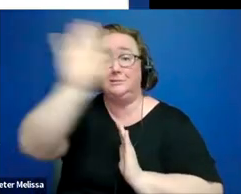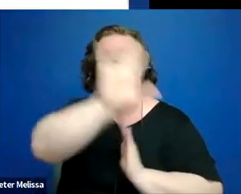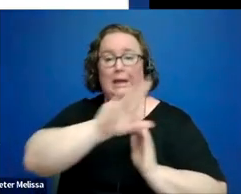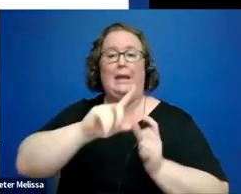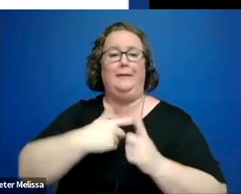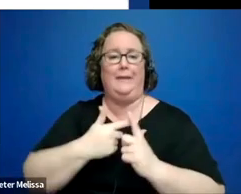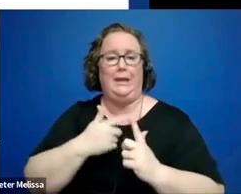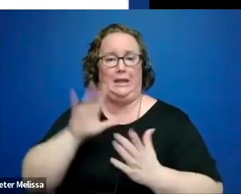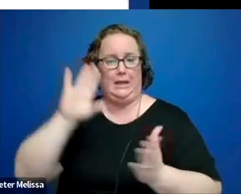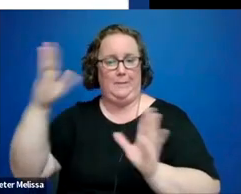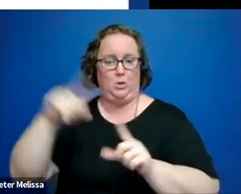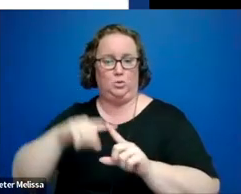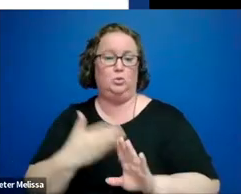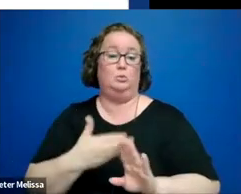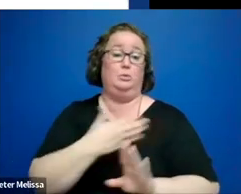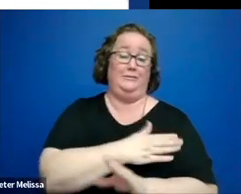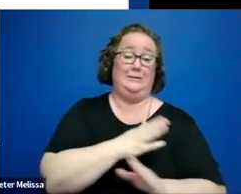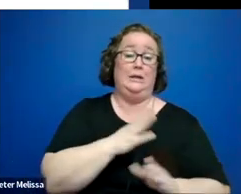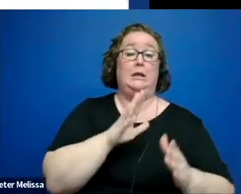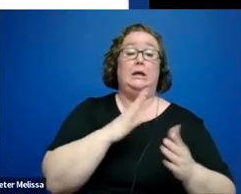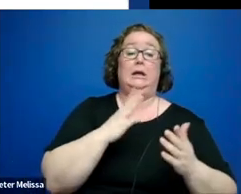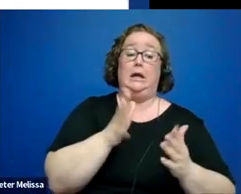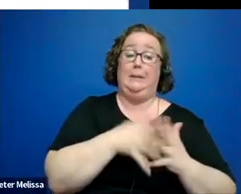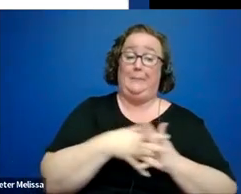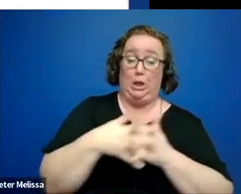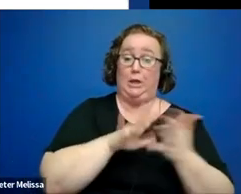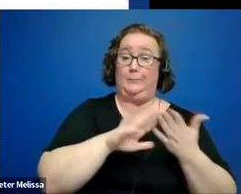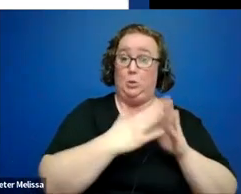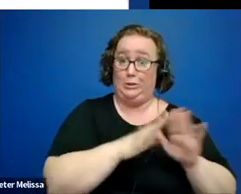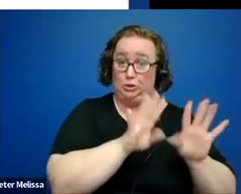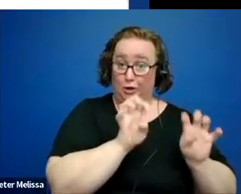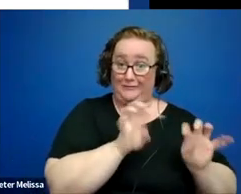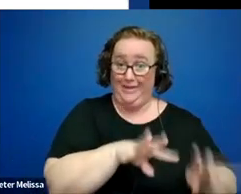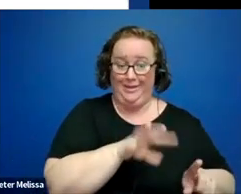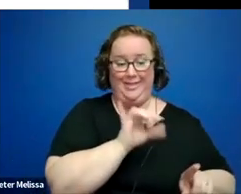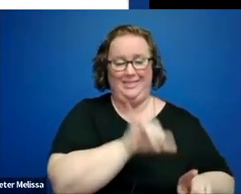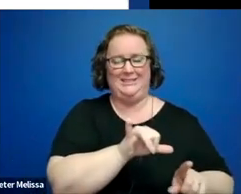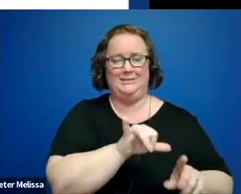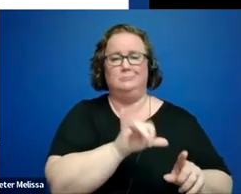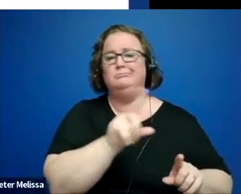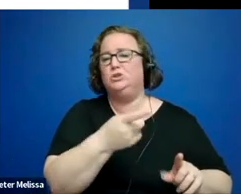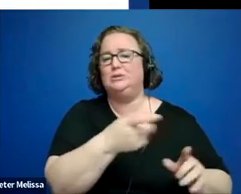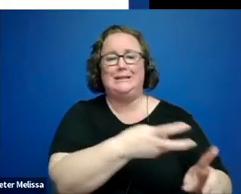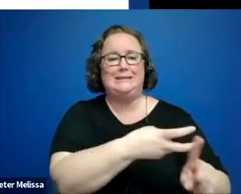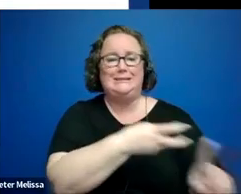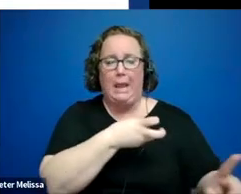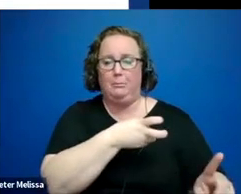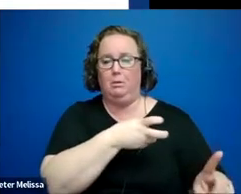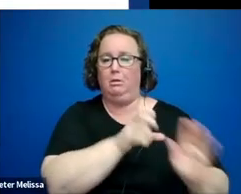to the American Community Survey, which is a sample of adults in the United States, this